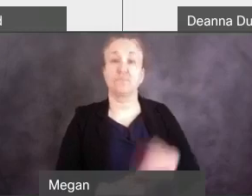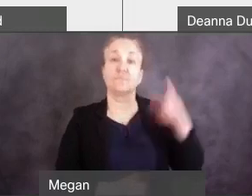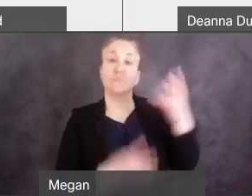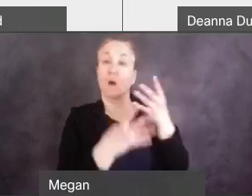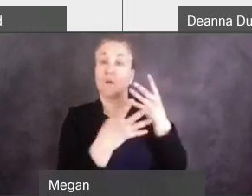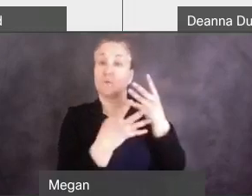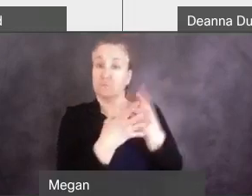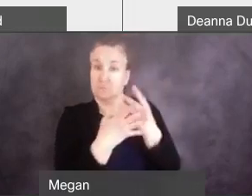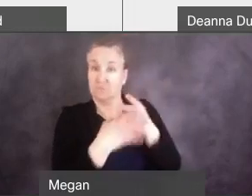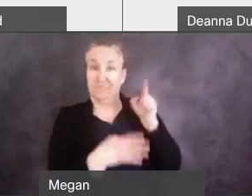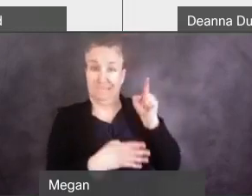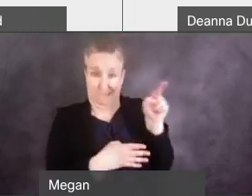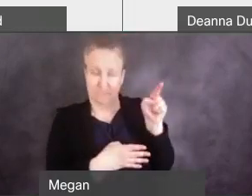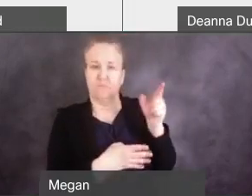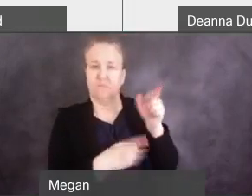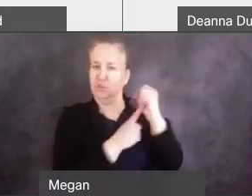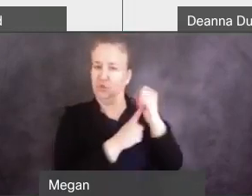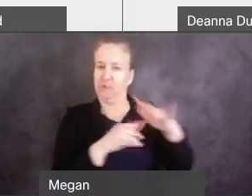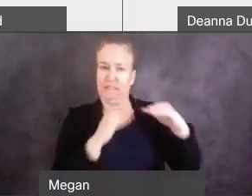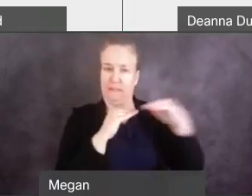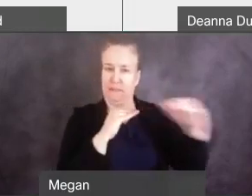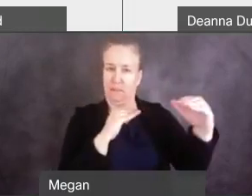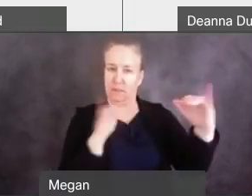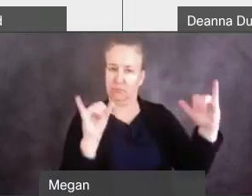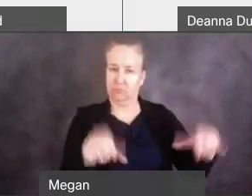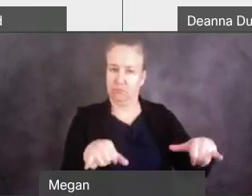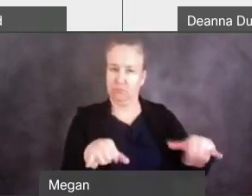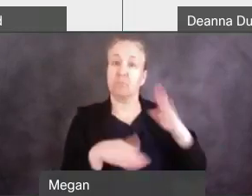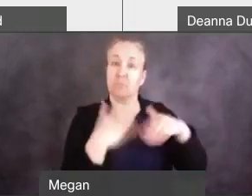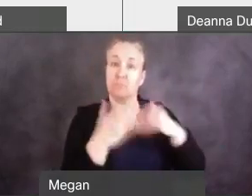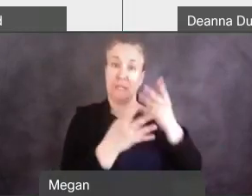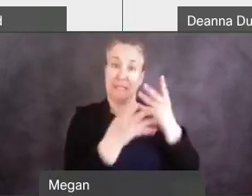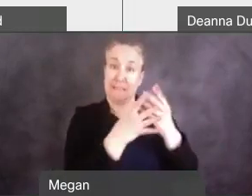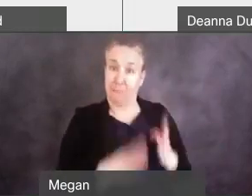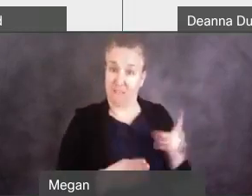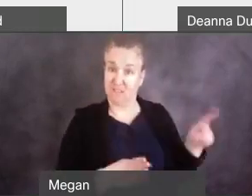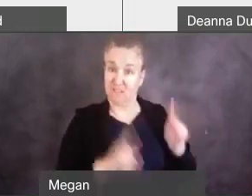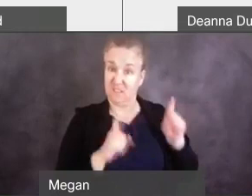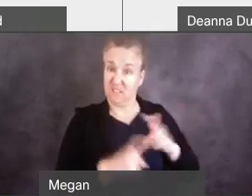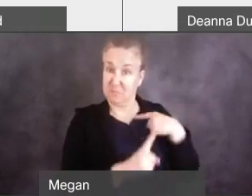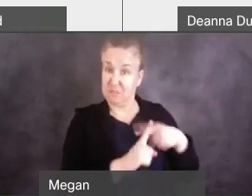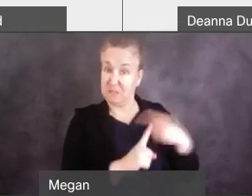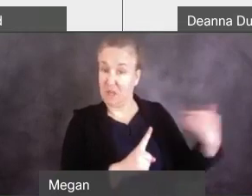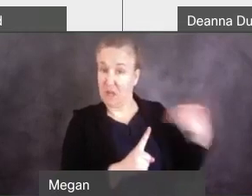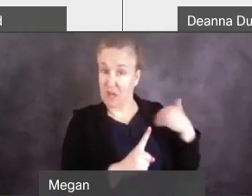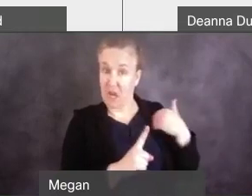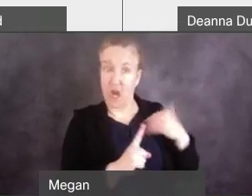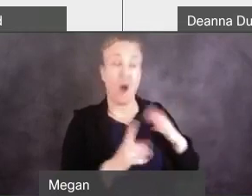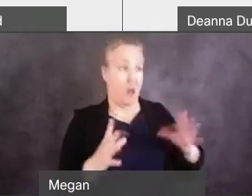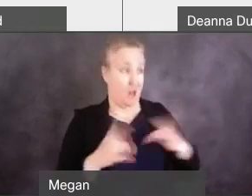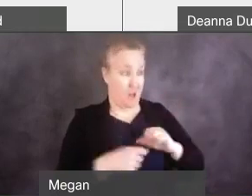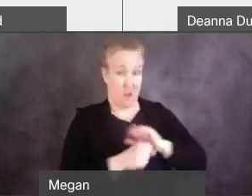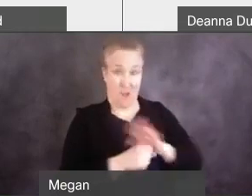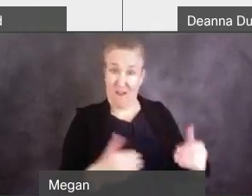the situation remains stable. All inmates that have tested positive for COVID-19 are in isolation